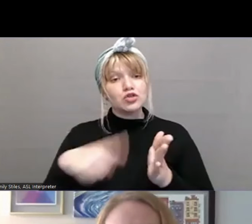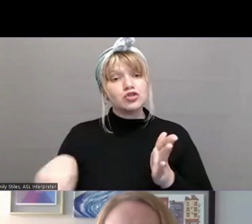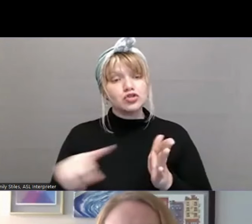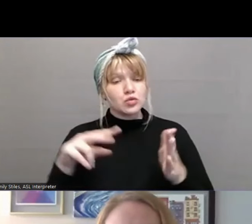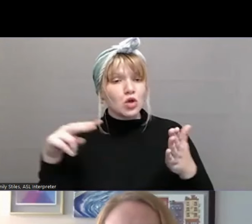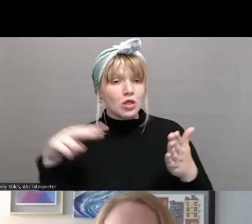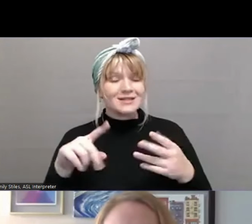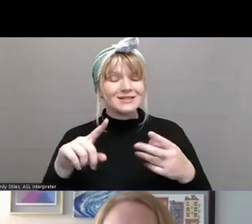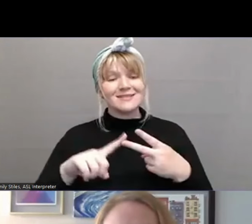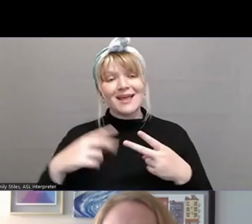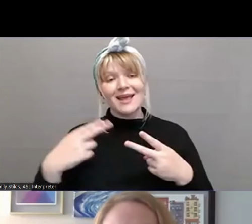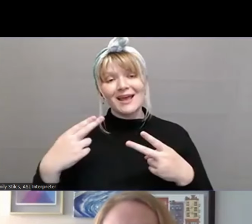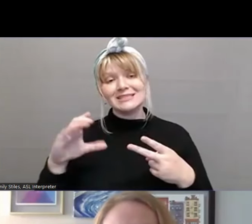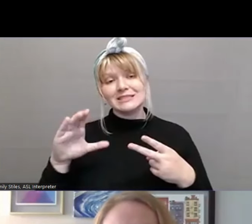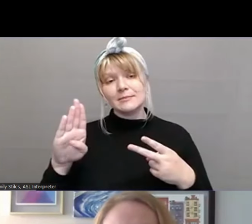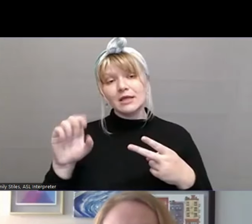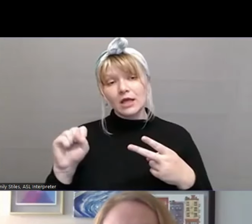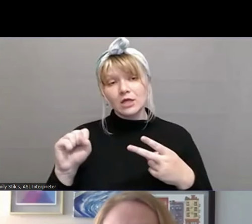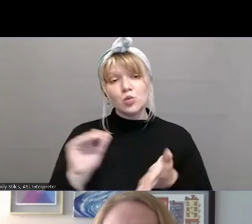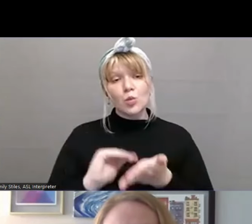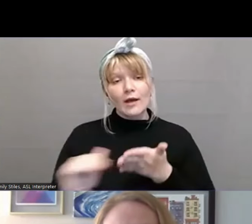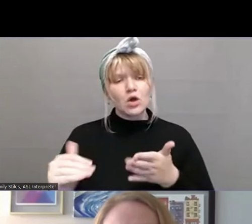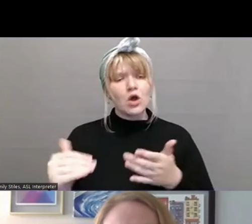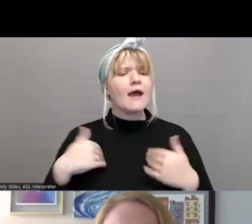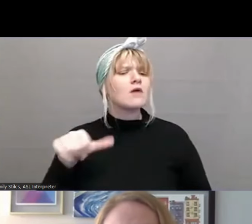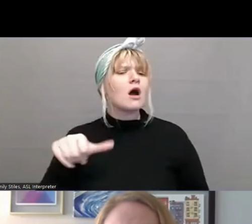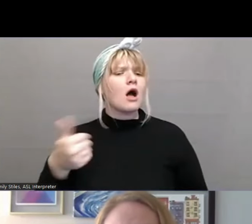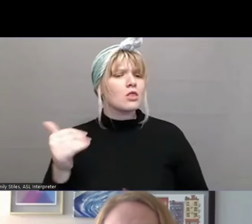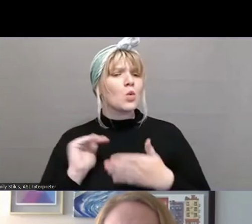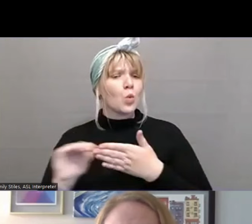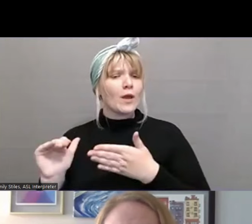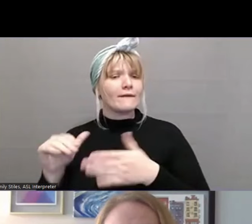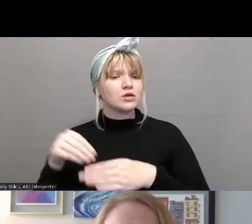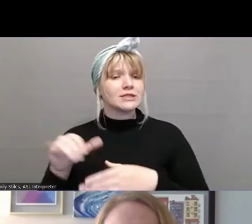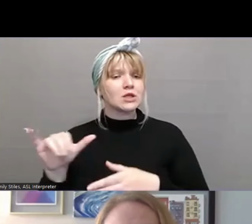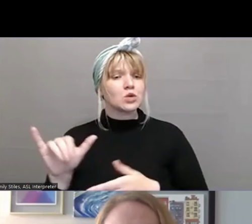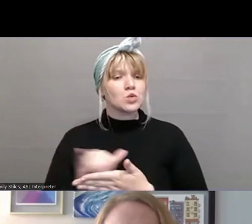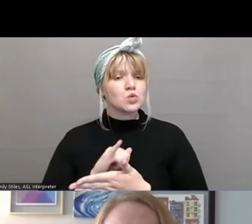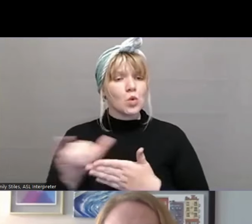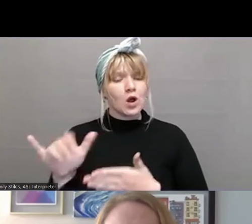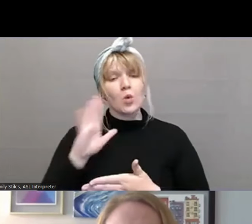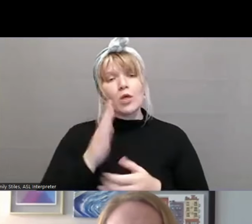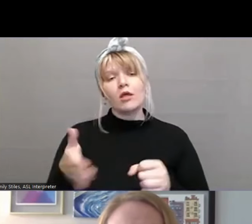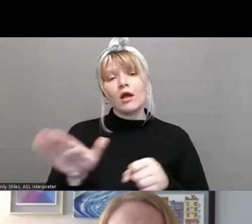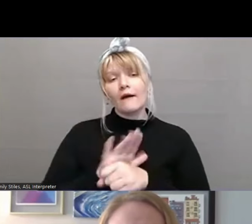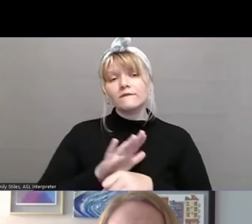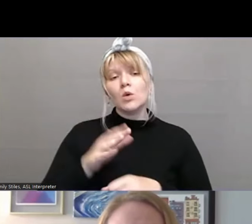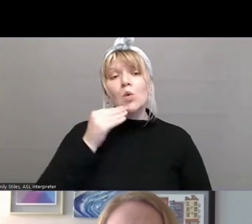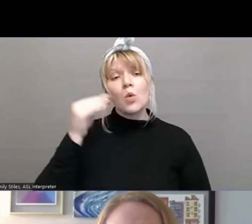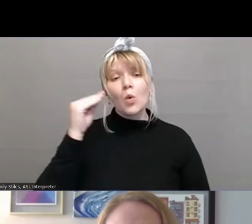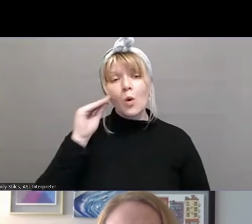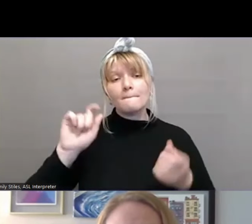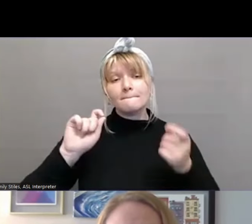There are other waivers in New York that will sometimes cover home modifications and assistive technology.